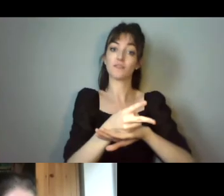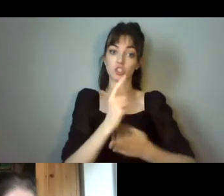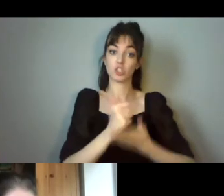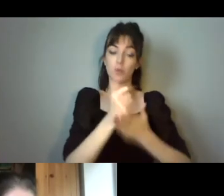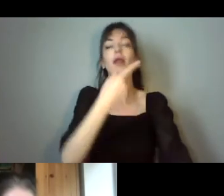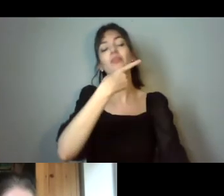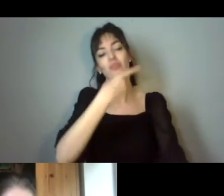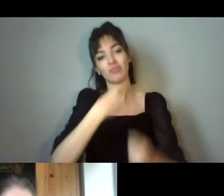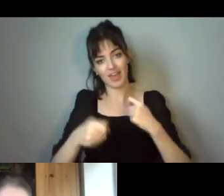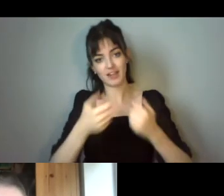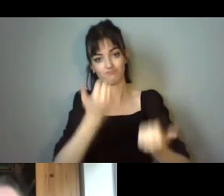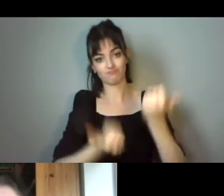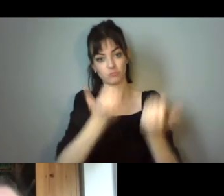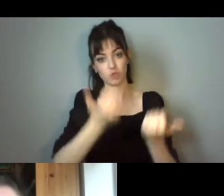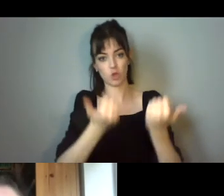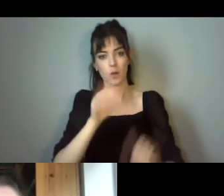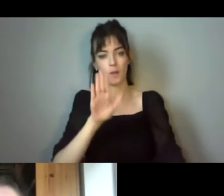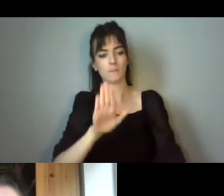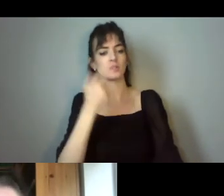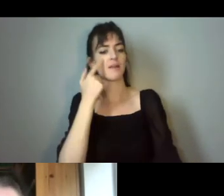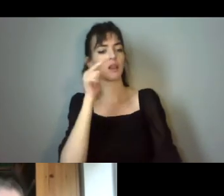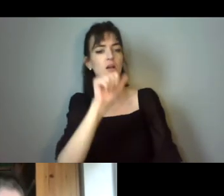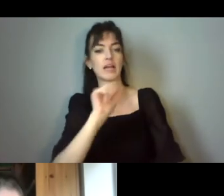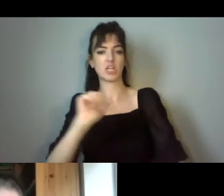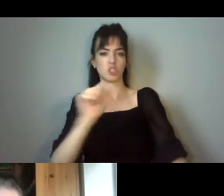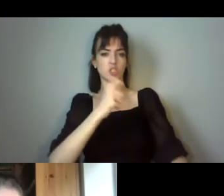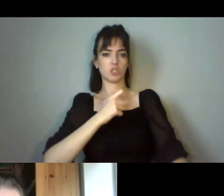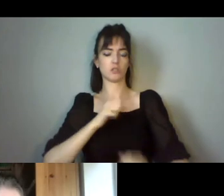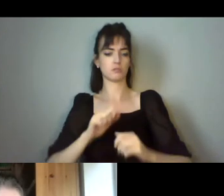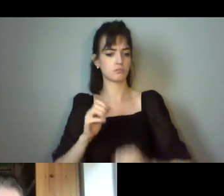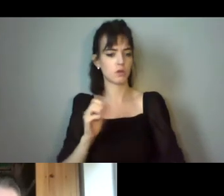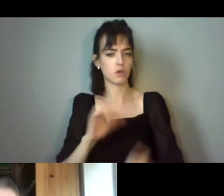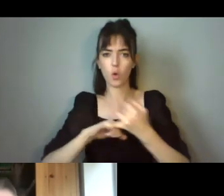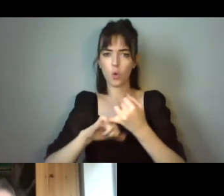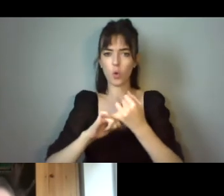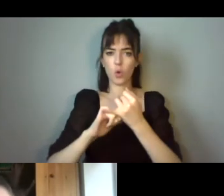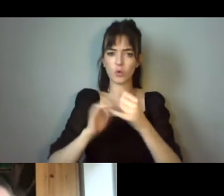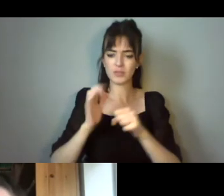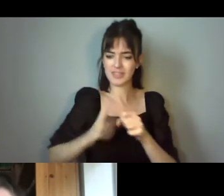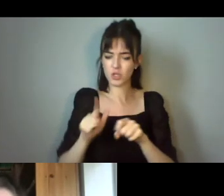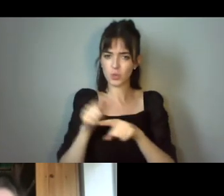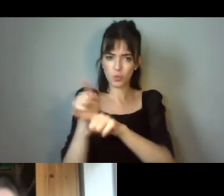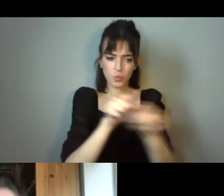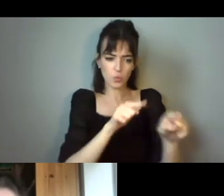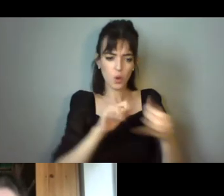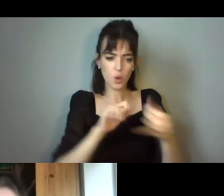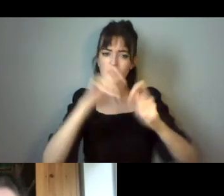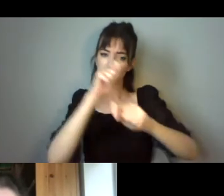explore in your networks what would be the best placed person, taking into account not only the